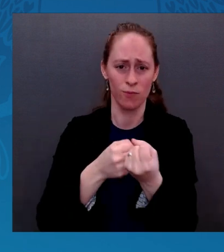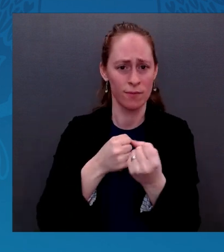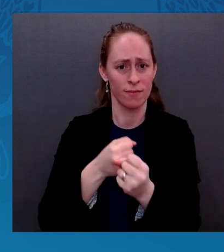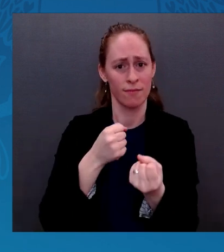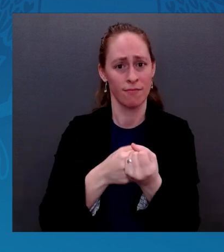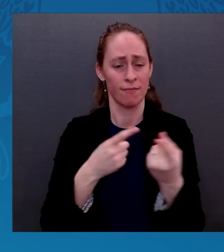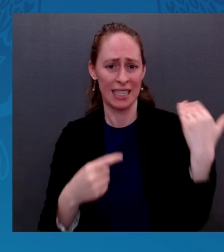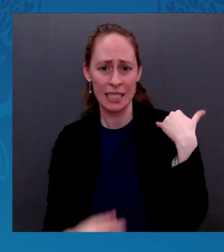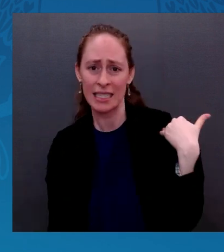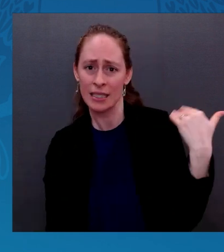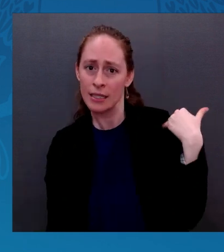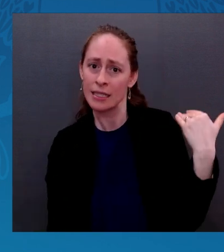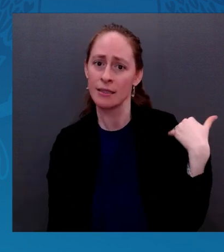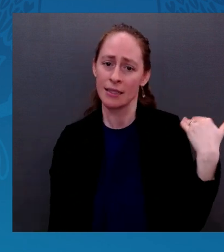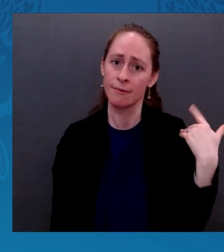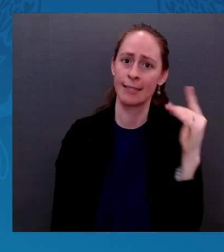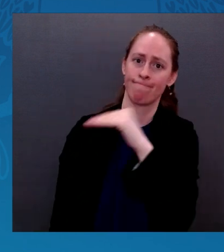So thank you for that. And again.